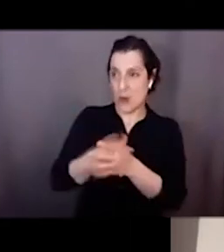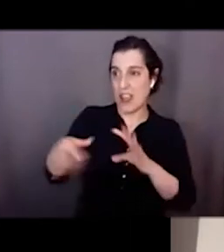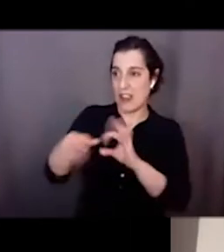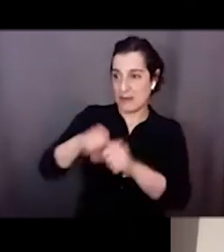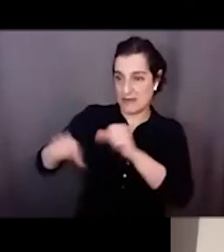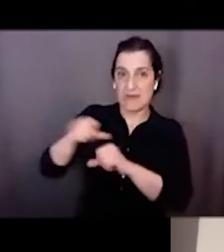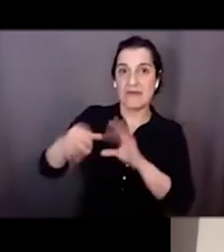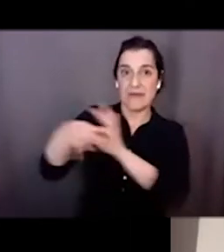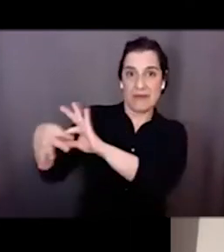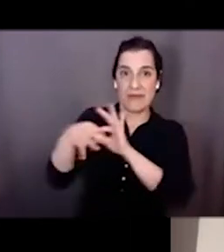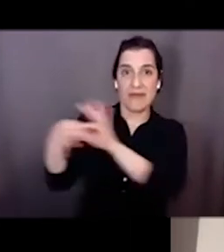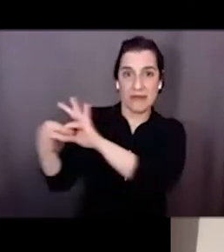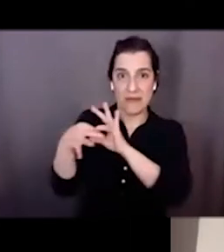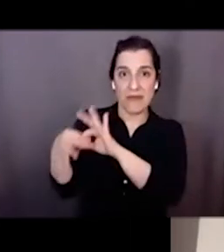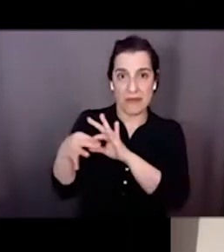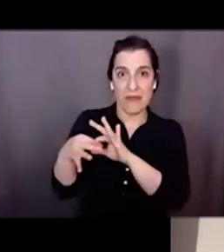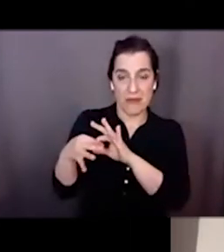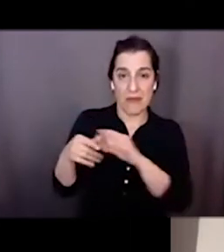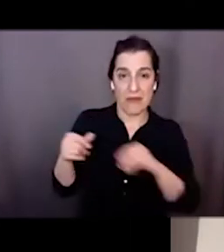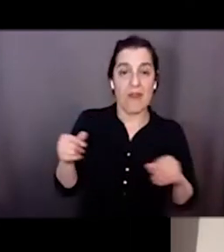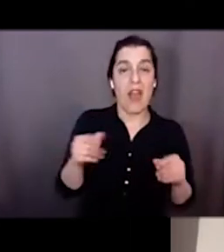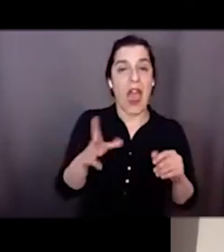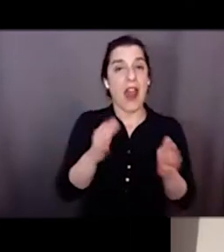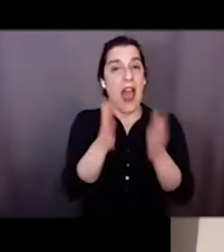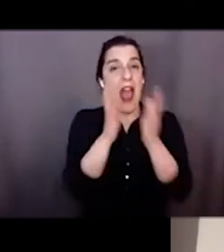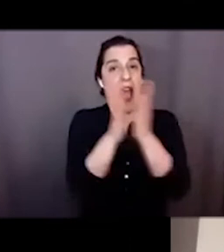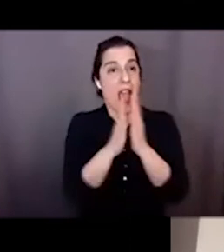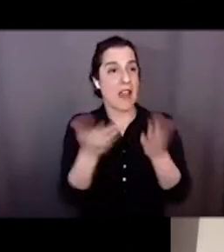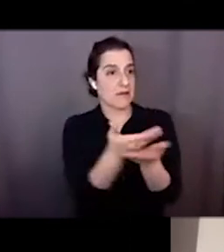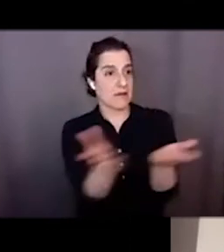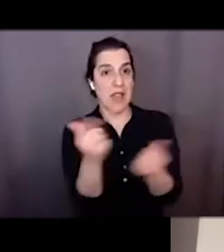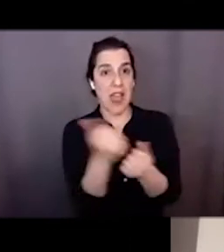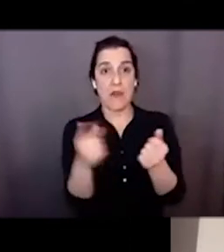And I asked the attention of everyone who's here directly infected, um,